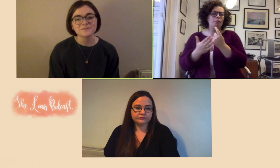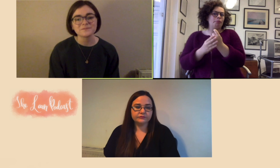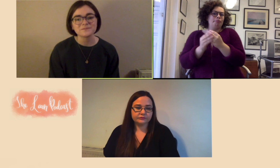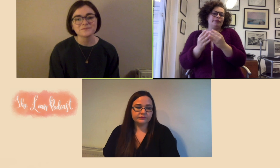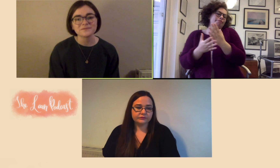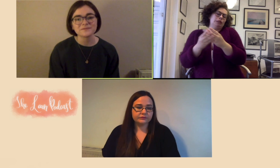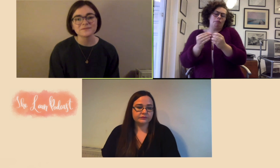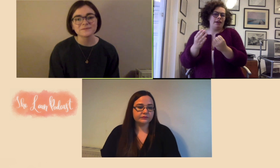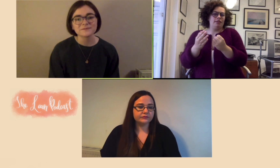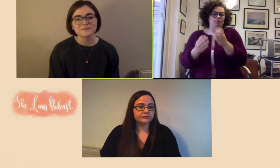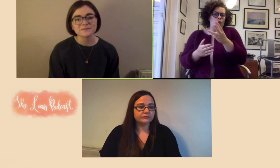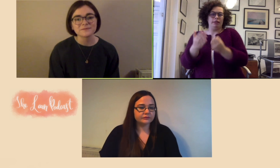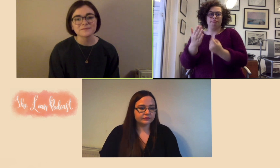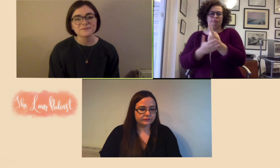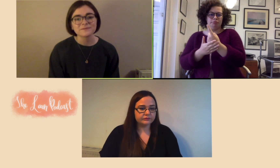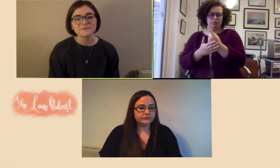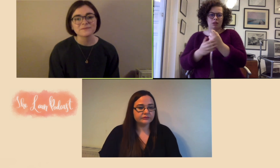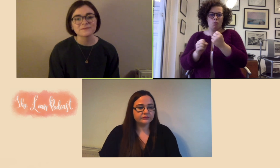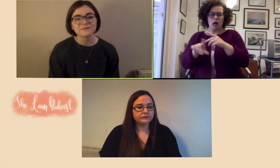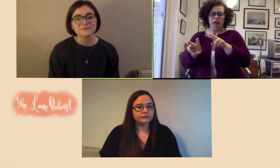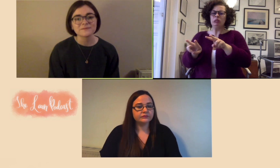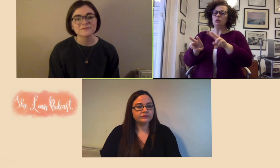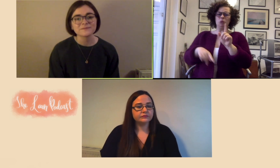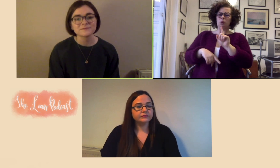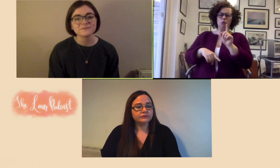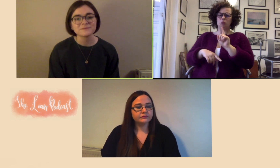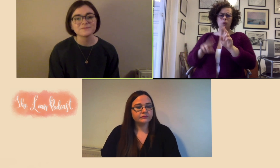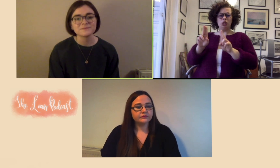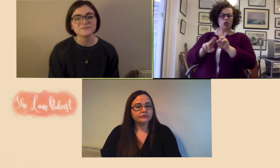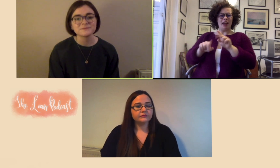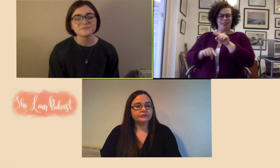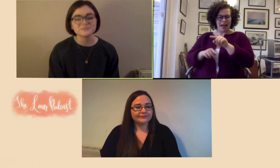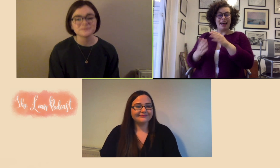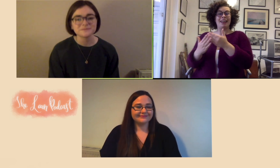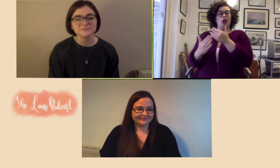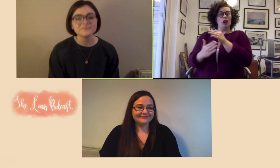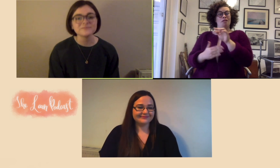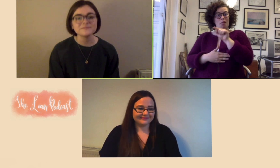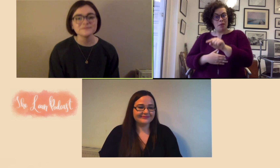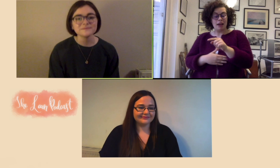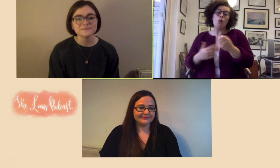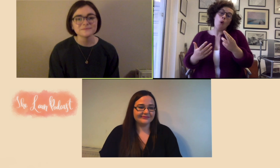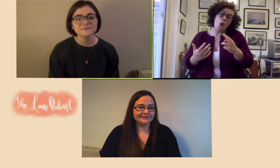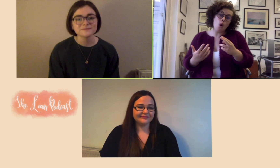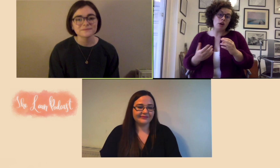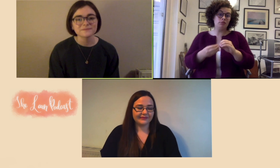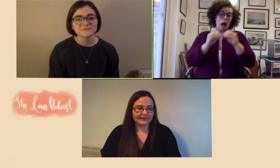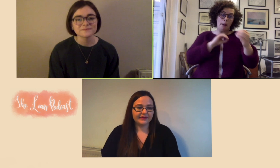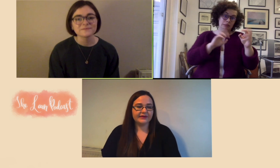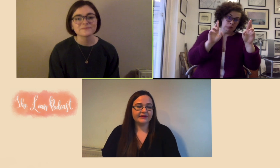hopefully the interpreter job will also shift alongside with it. You know, it'll always be